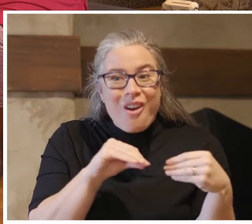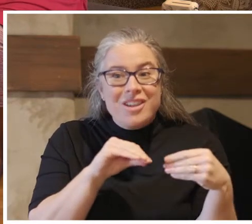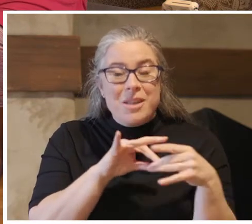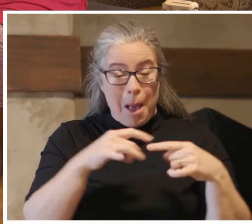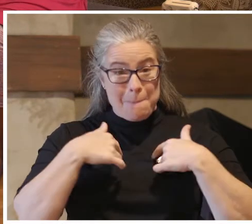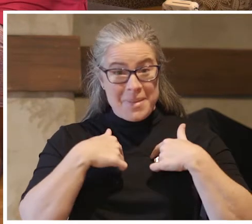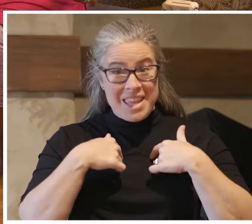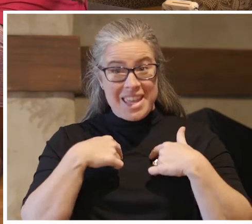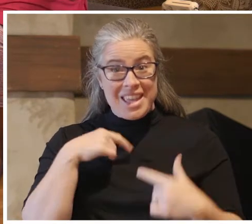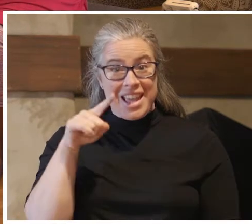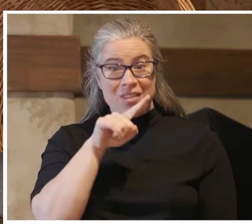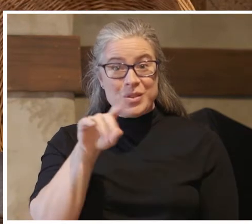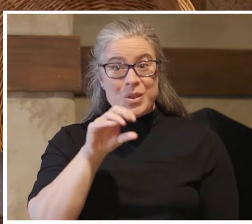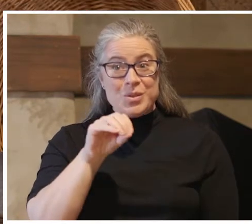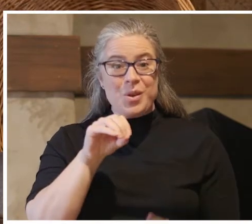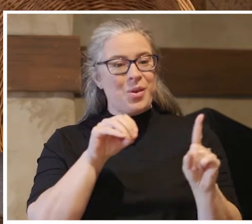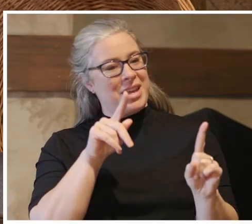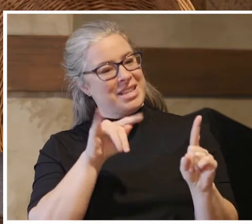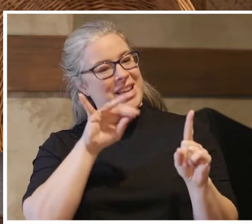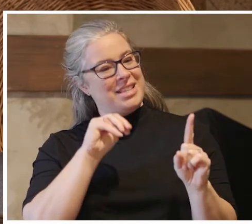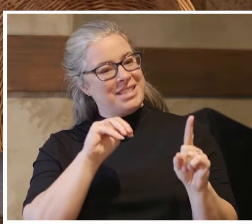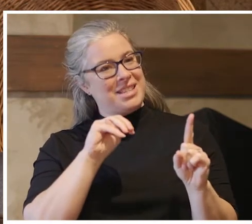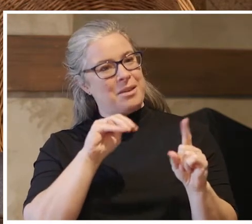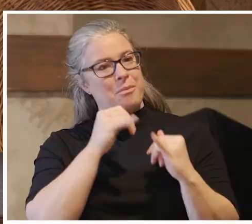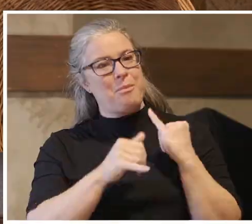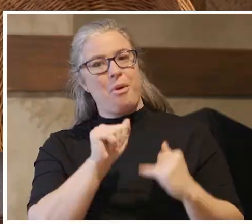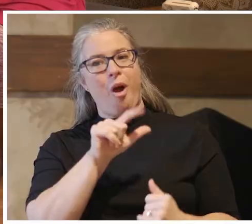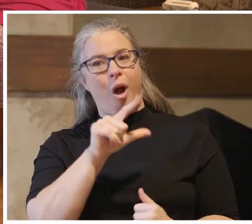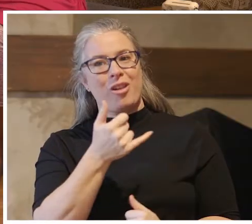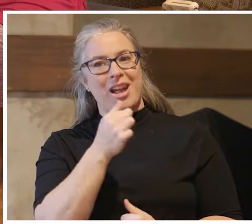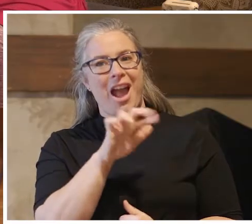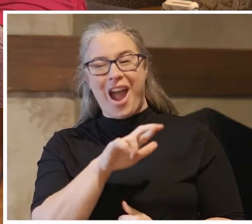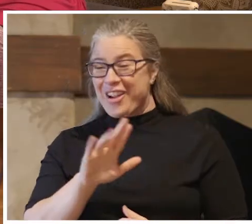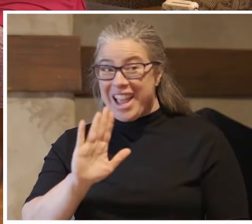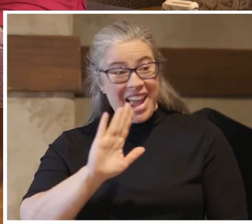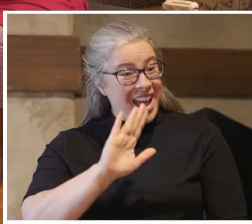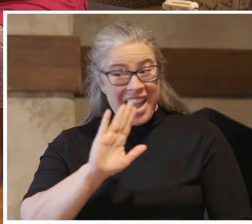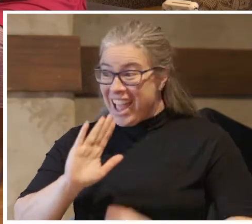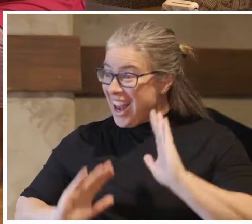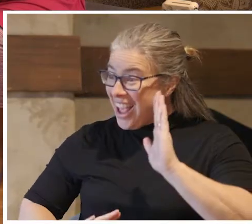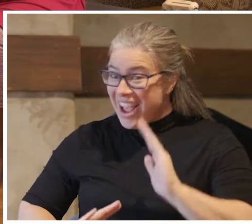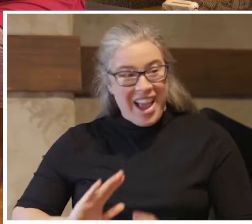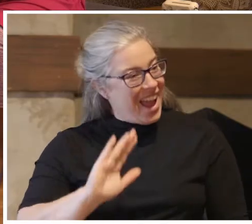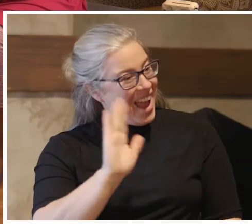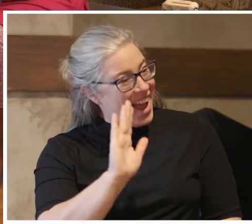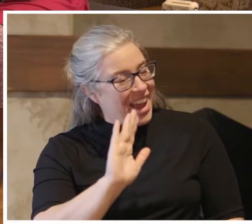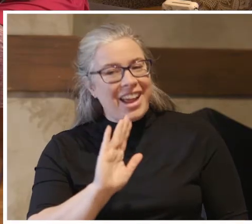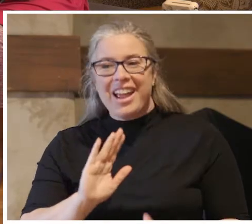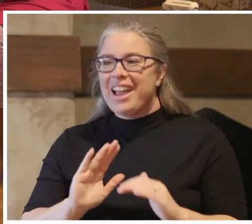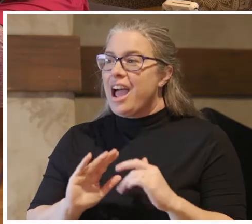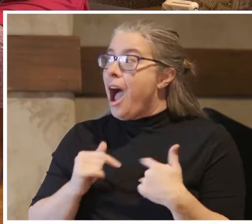about me at the zoo, Ms. Kim Allgeyer! Hello! - Hi! Hi, how are you Annie?